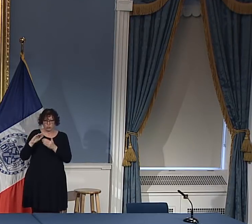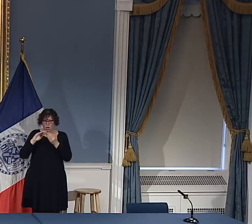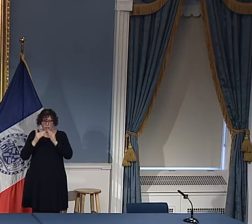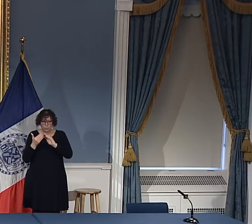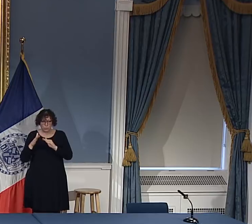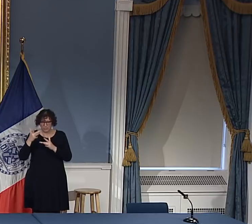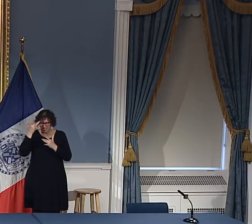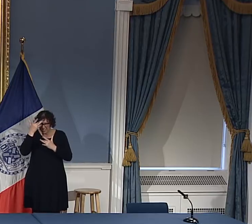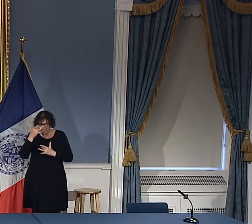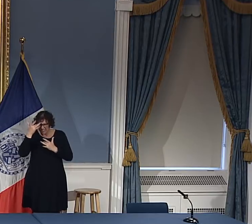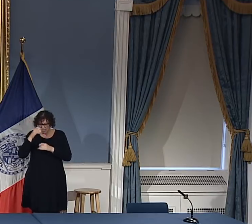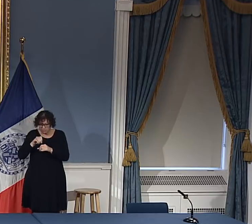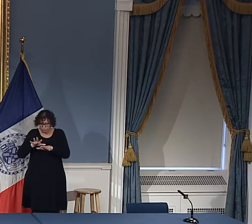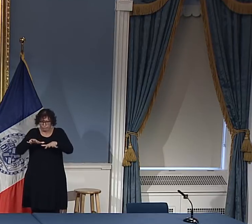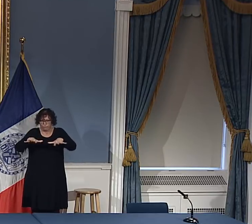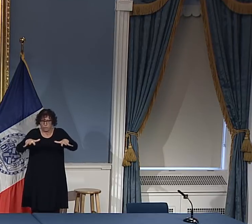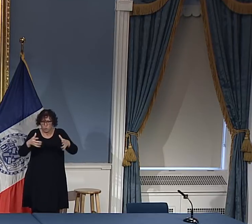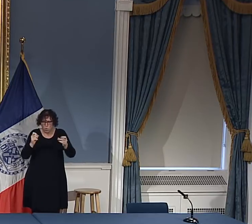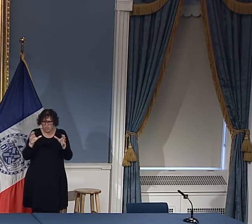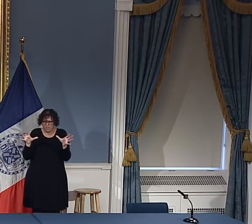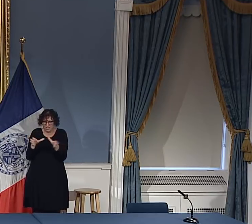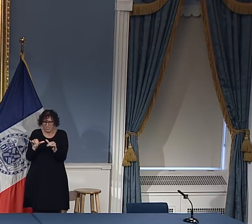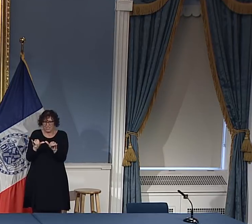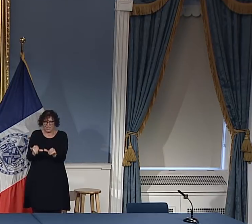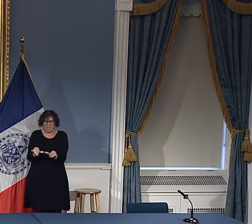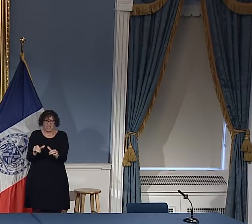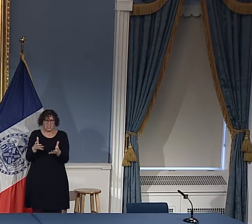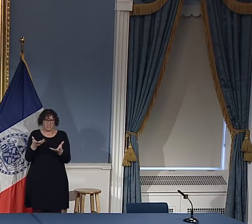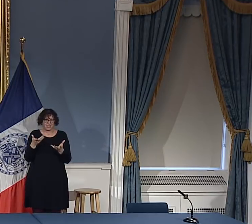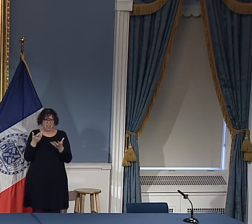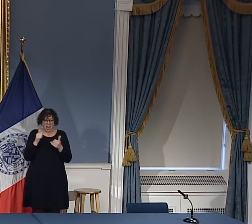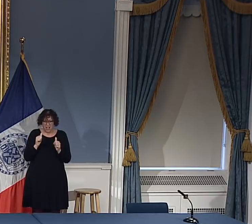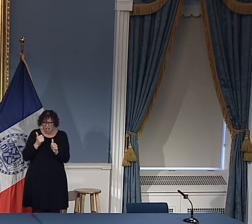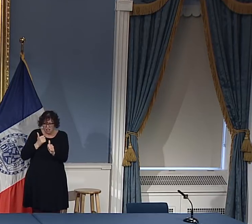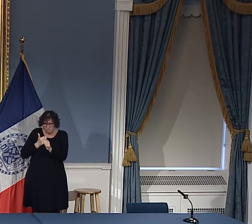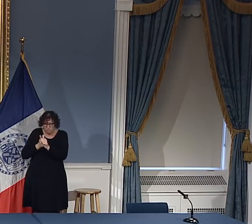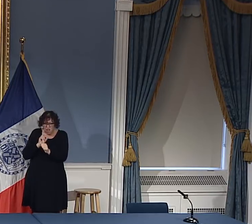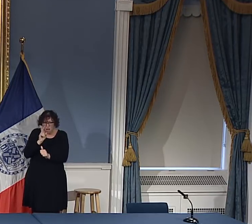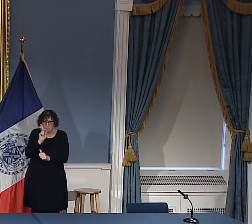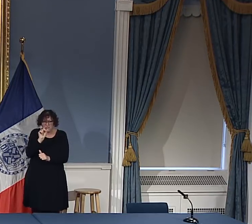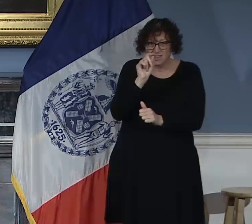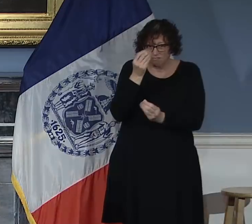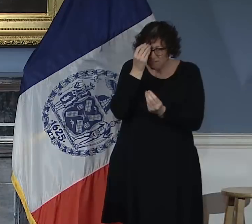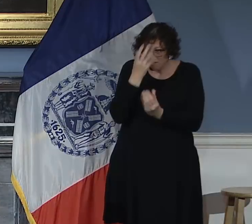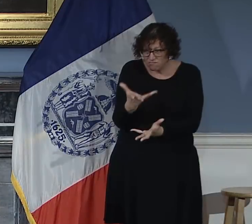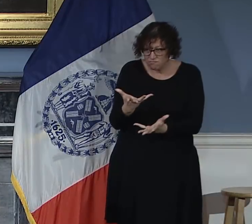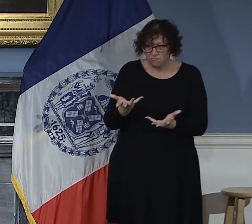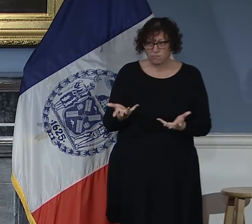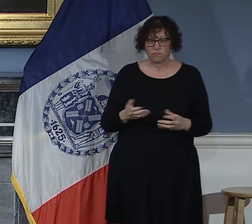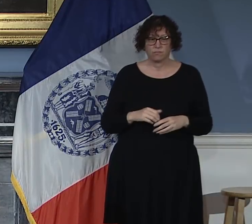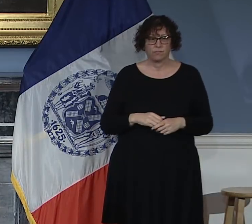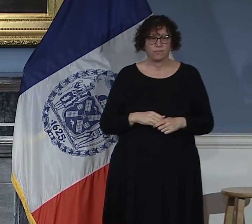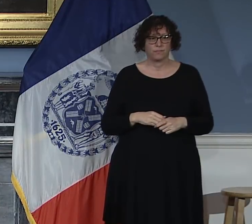INCREASE IN THAT CTAITVIYIN THAT COMMUNITY AND IF YOURE HALTH CARE OFFICIALS HVEA ANYU PDTEA AOUBT THE POSSIBILITY OF THERE BEING A